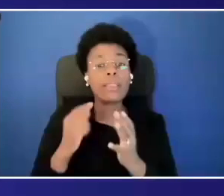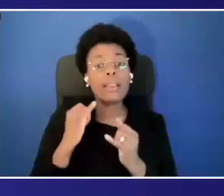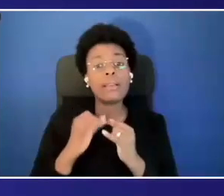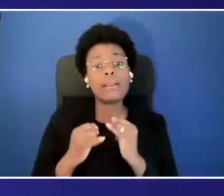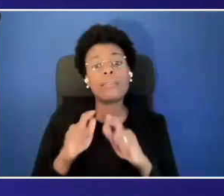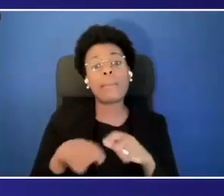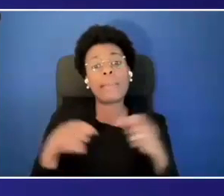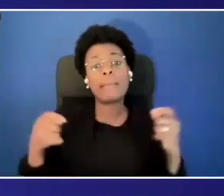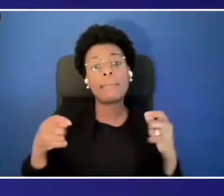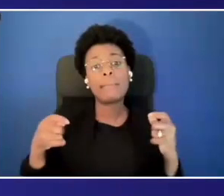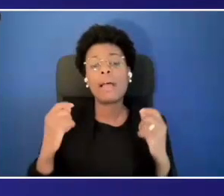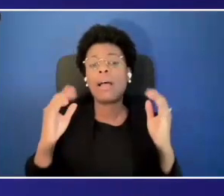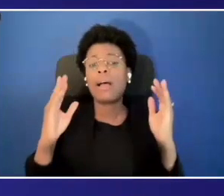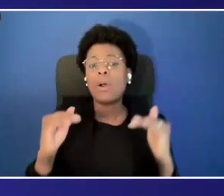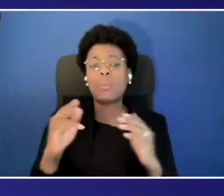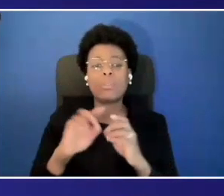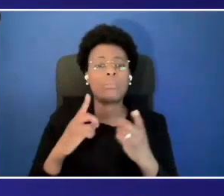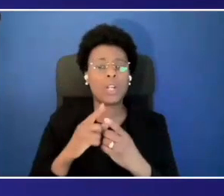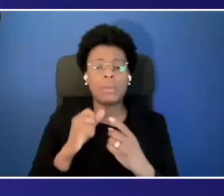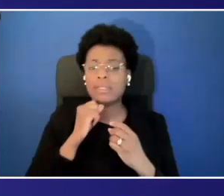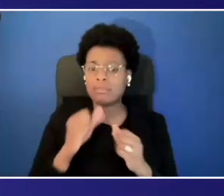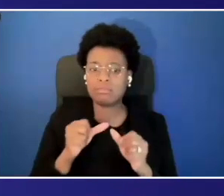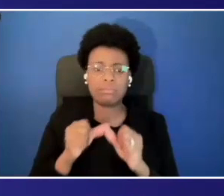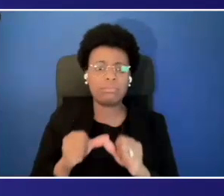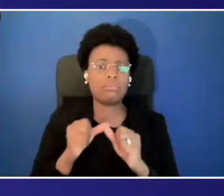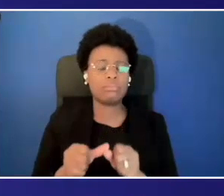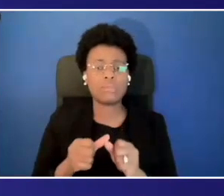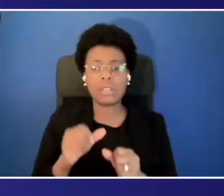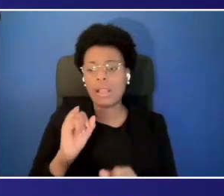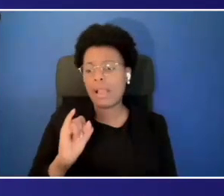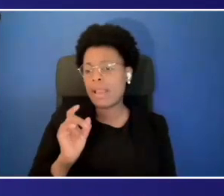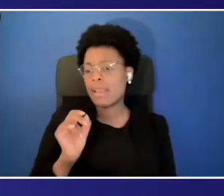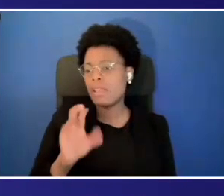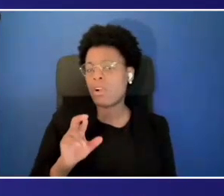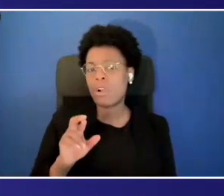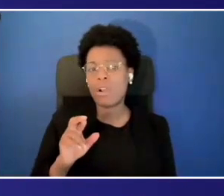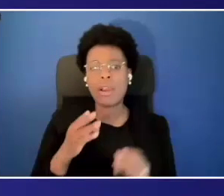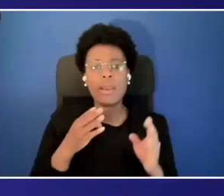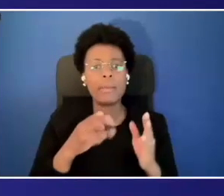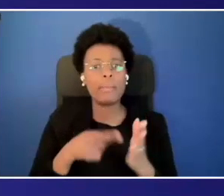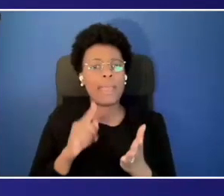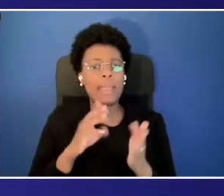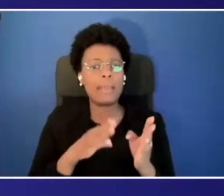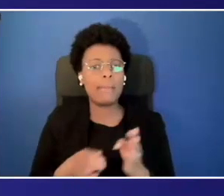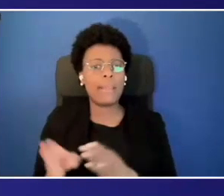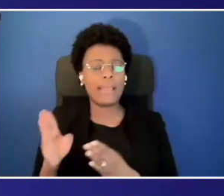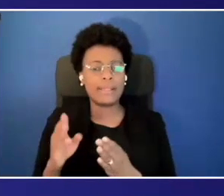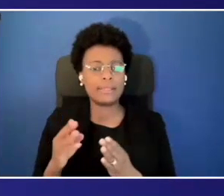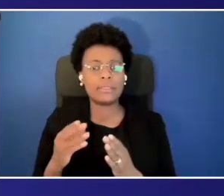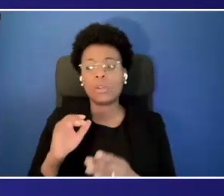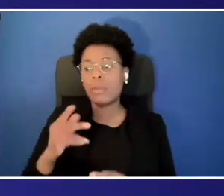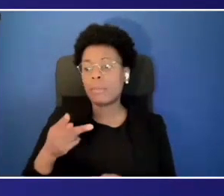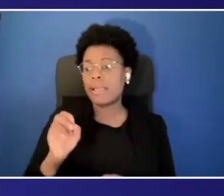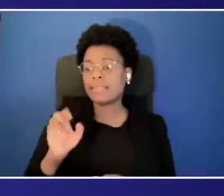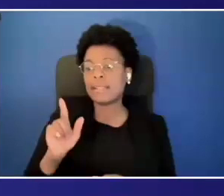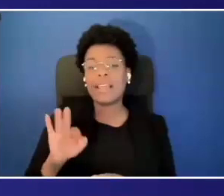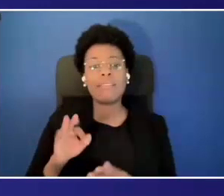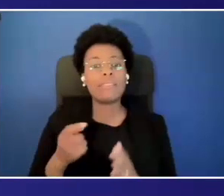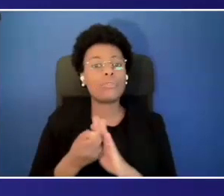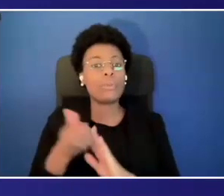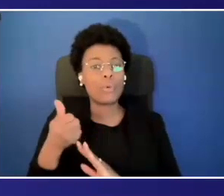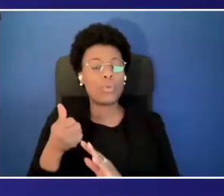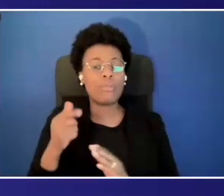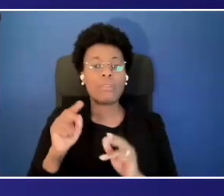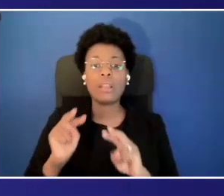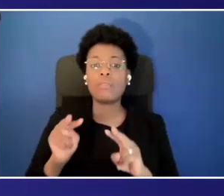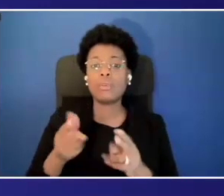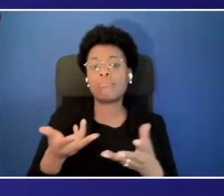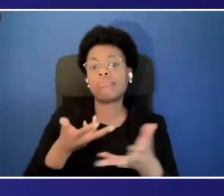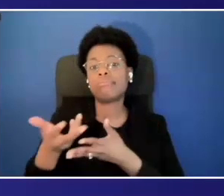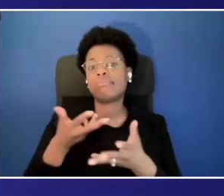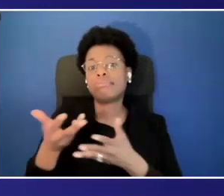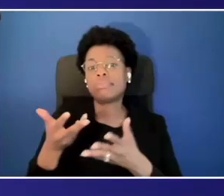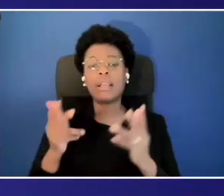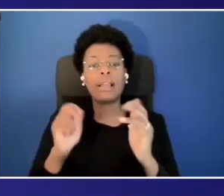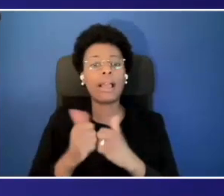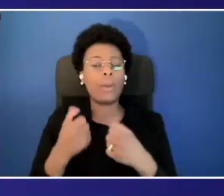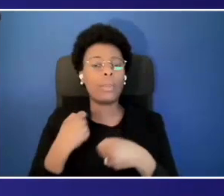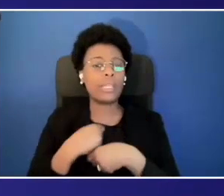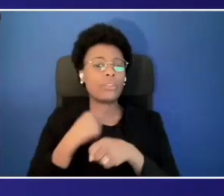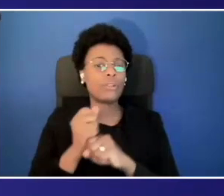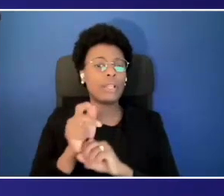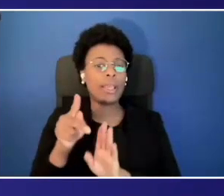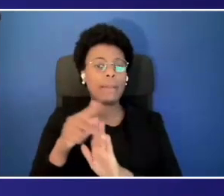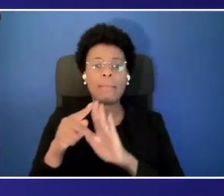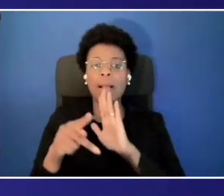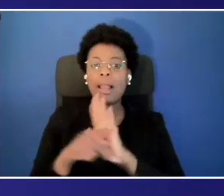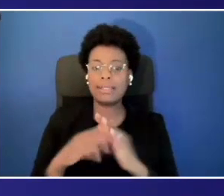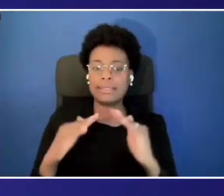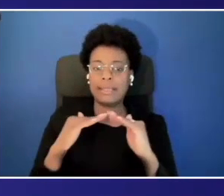And I look forward to engaging with you moving forward on how we can create policy that's both fair, efficient, and effective.